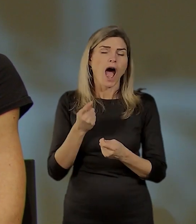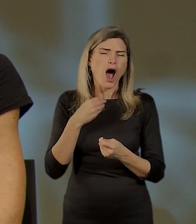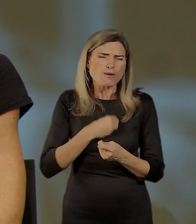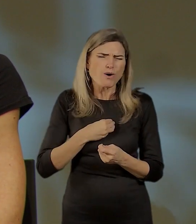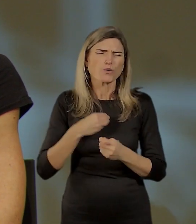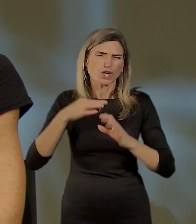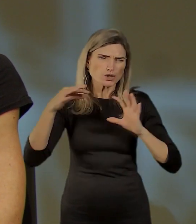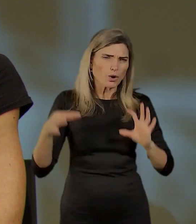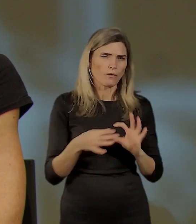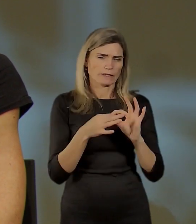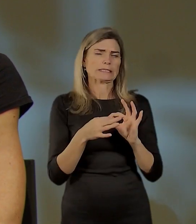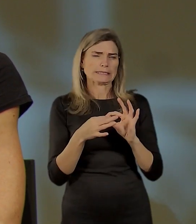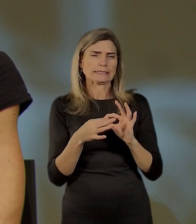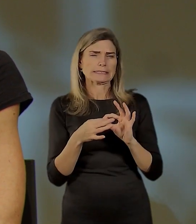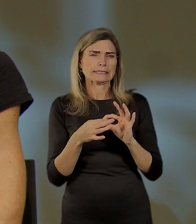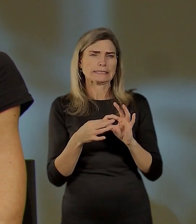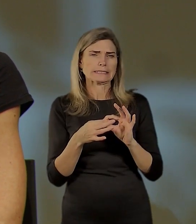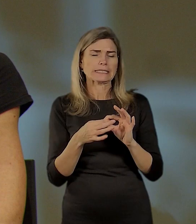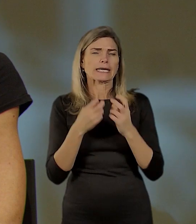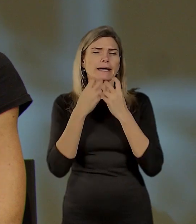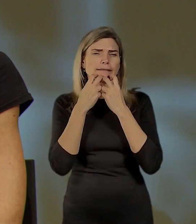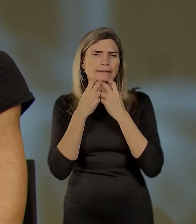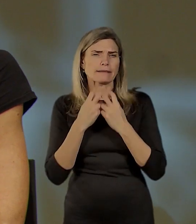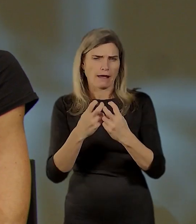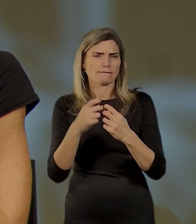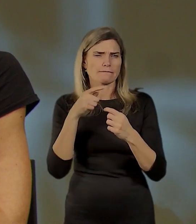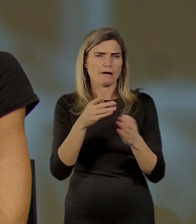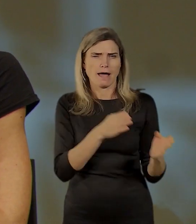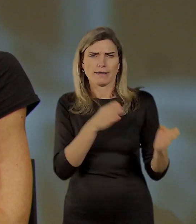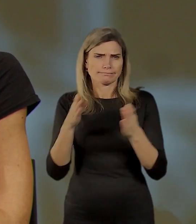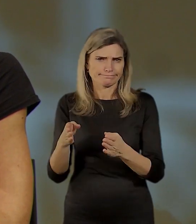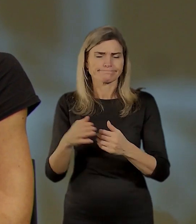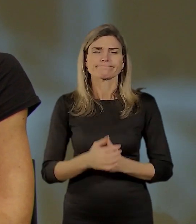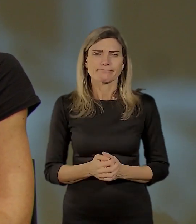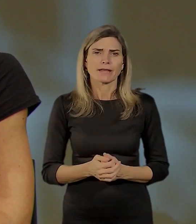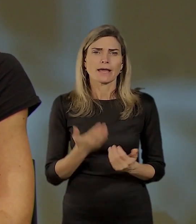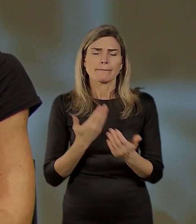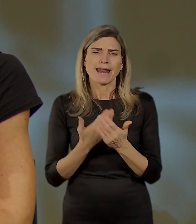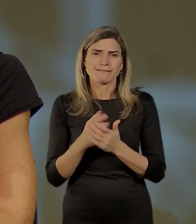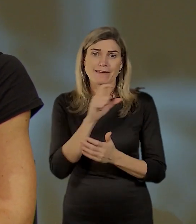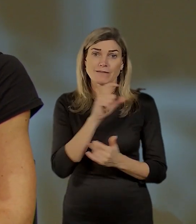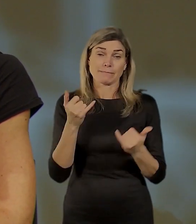that is planned as buildable and has been there with this capacity all along,